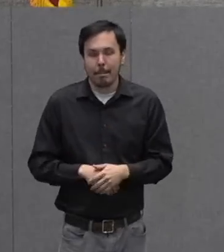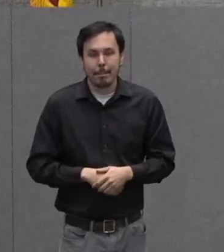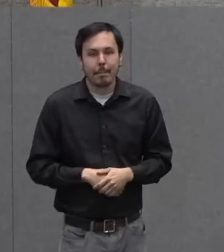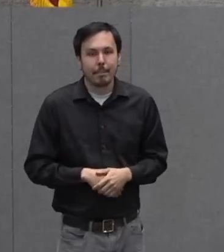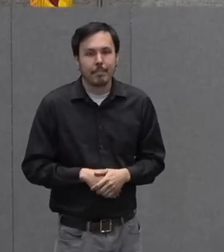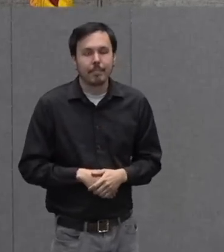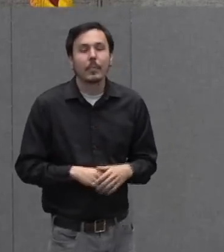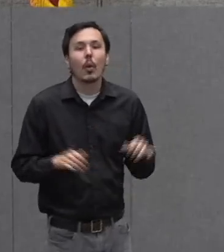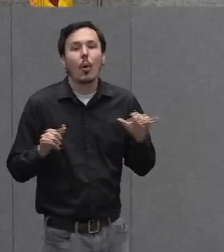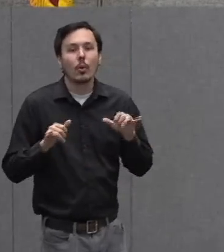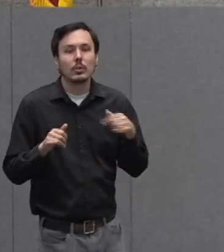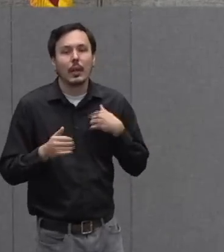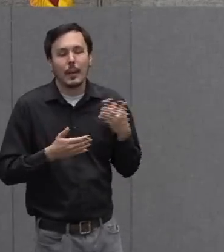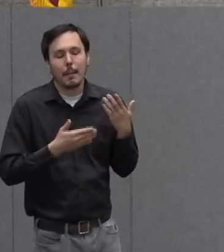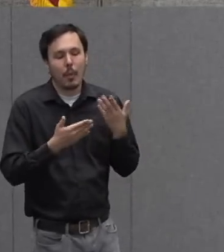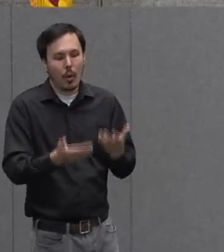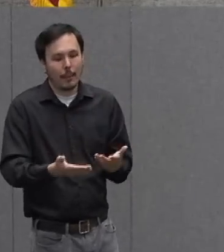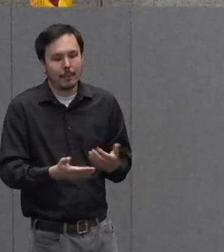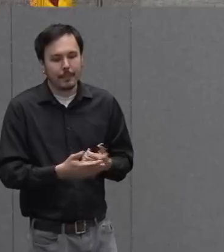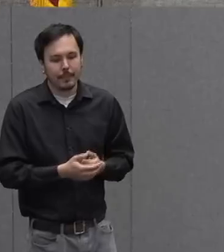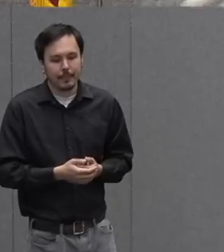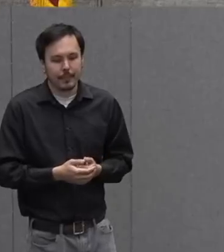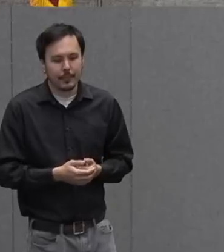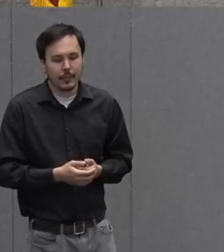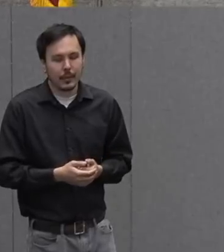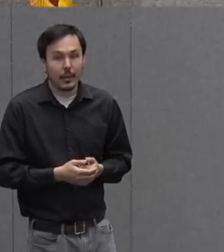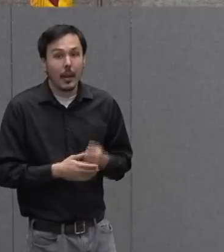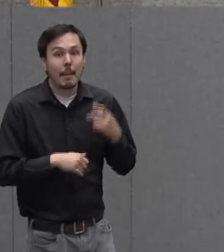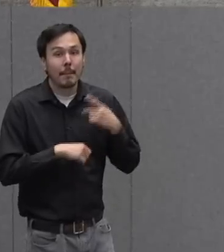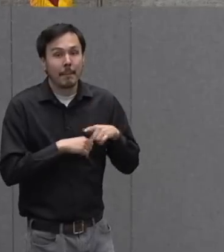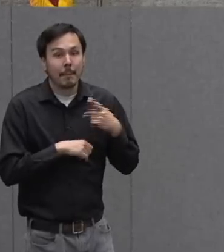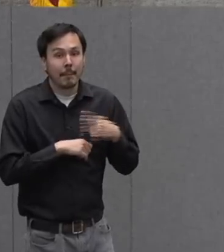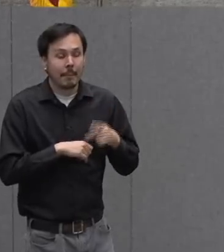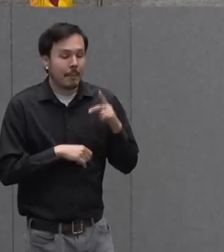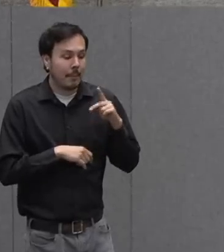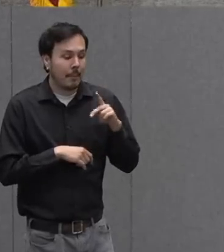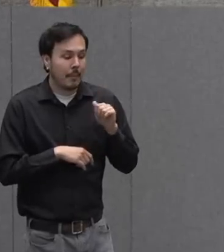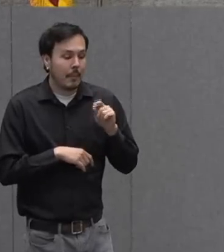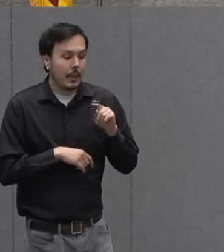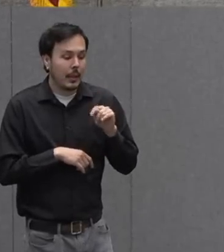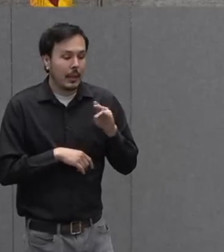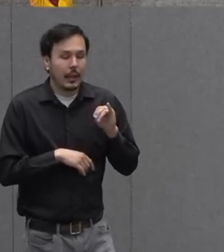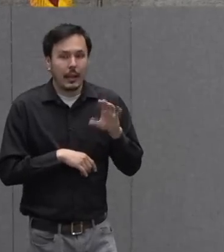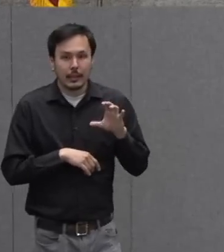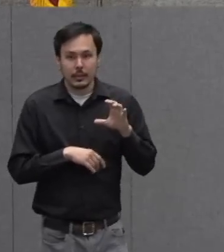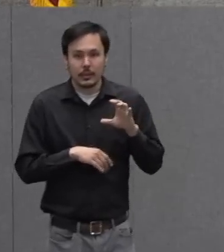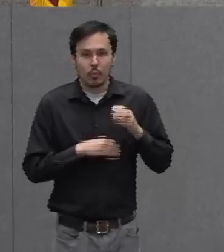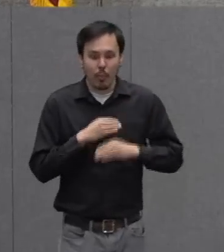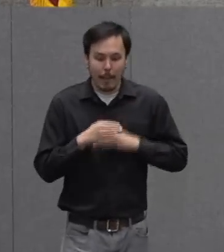I also brought some plastic wrap. Comes in this roll.